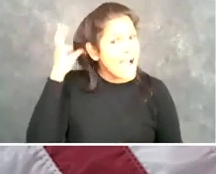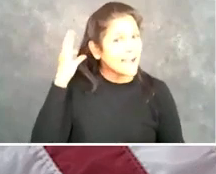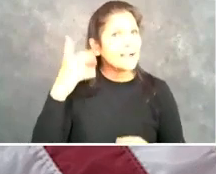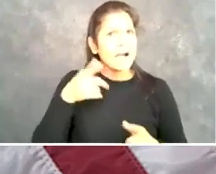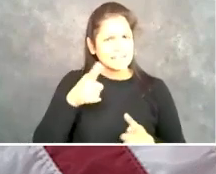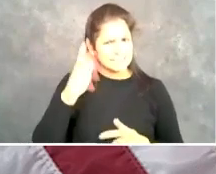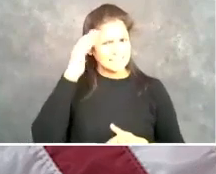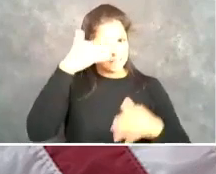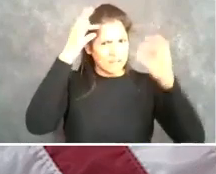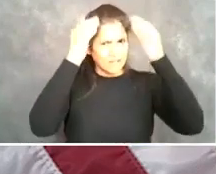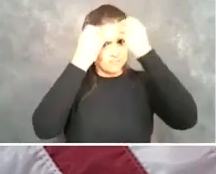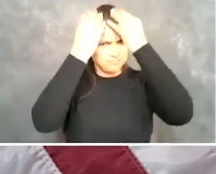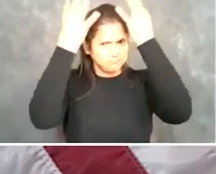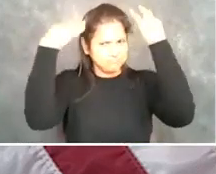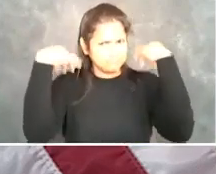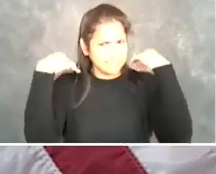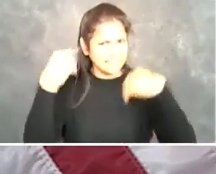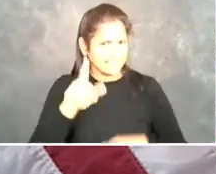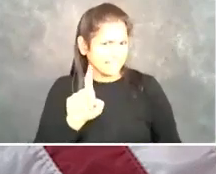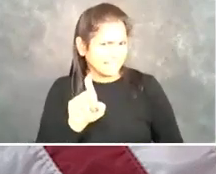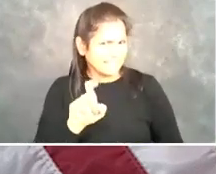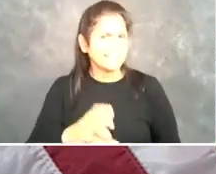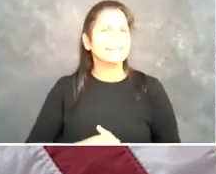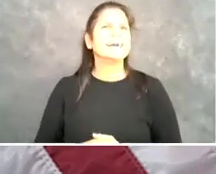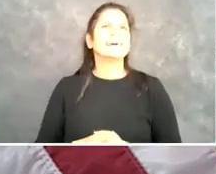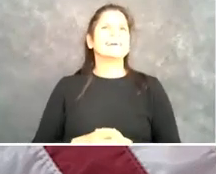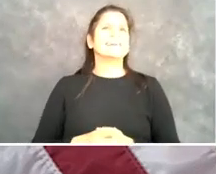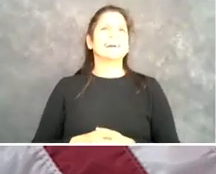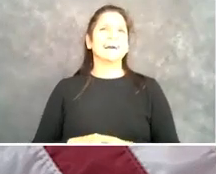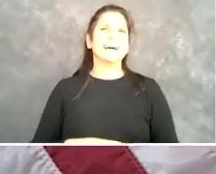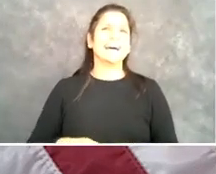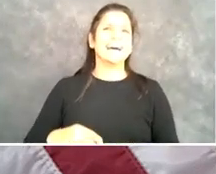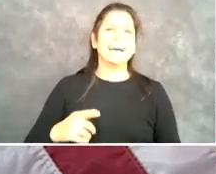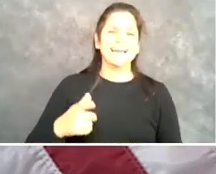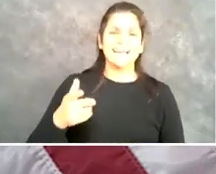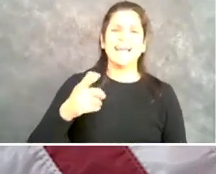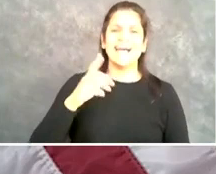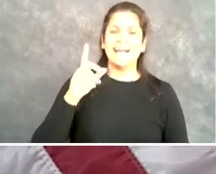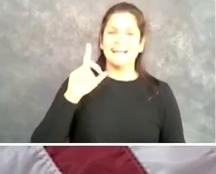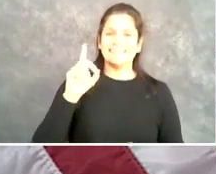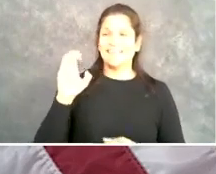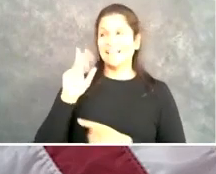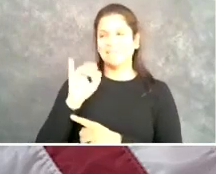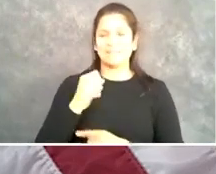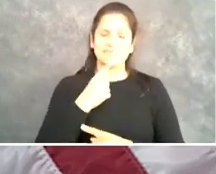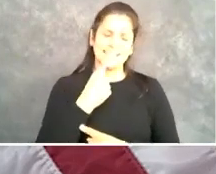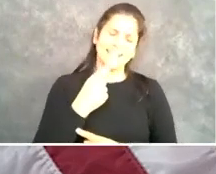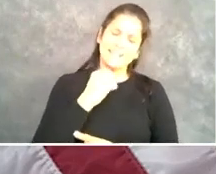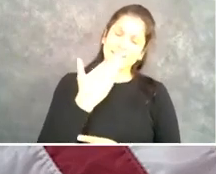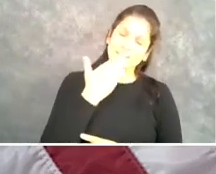HOME AND SHERLAIN IS A -- ANNA, YOU MAY HAVE SEEN PICTURES FROM